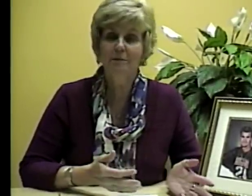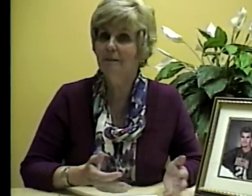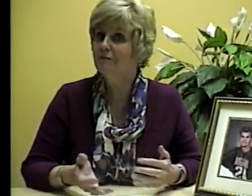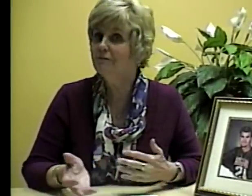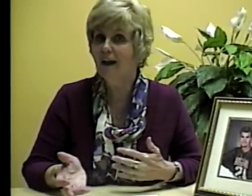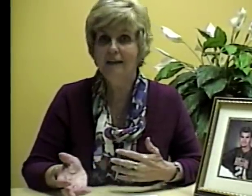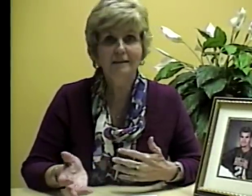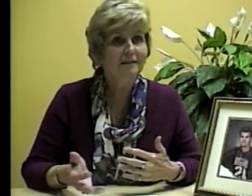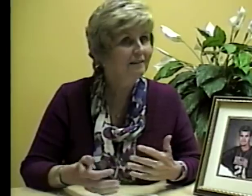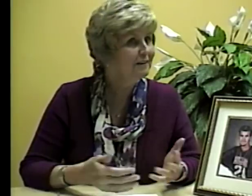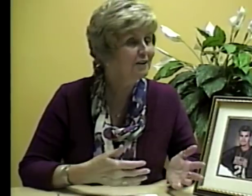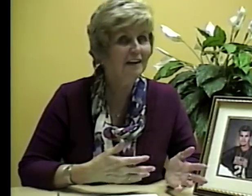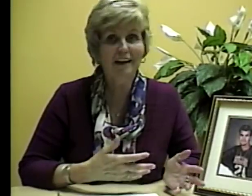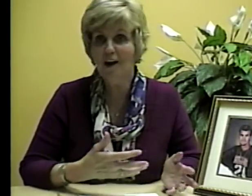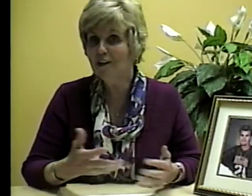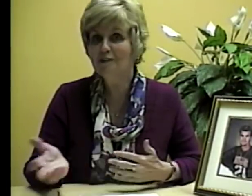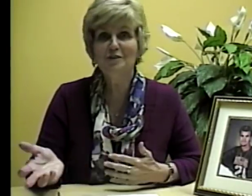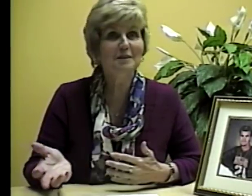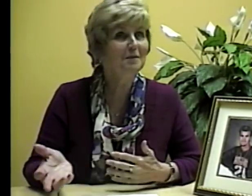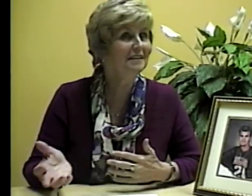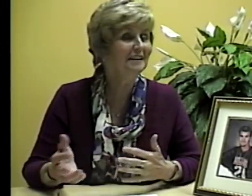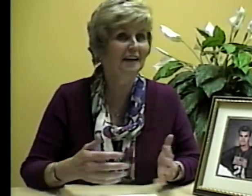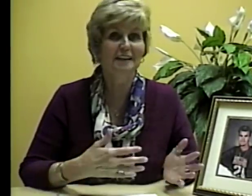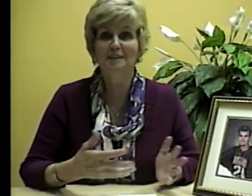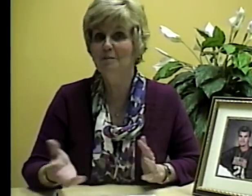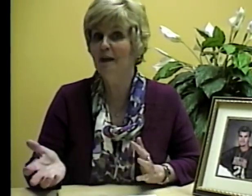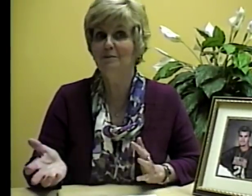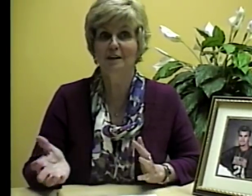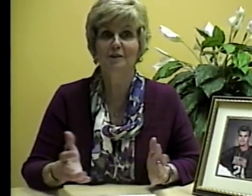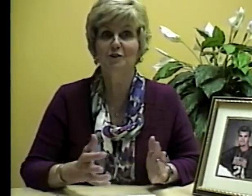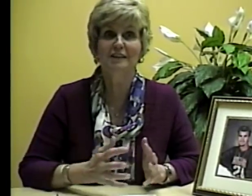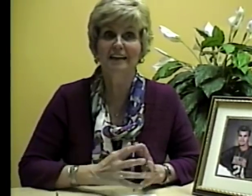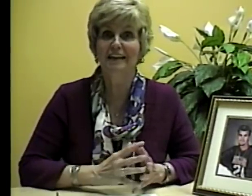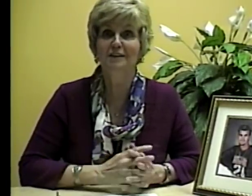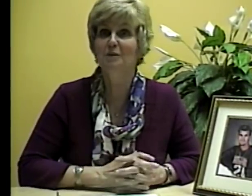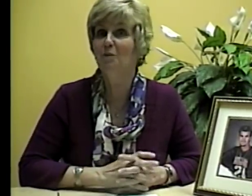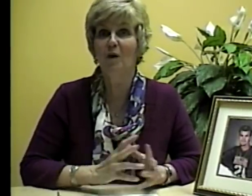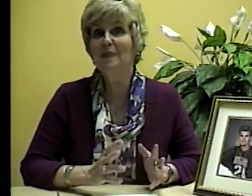to be able to fight just like all other siblings. They needed to be able to understand what